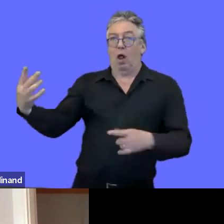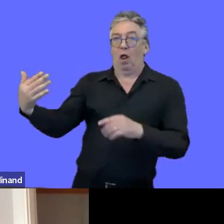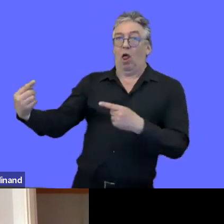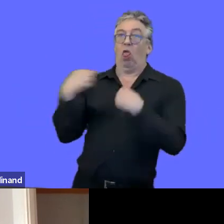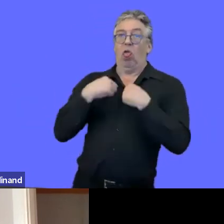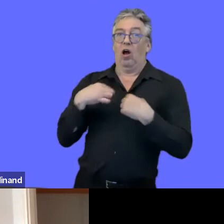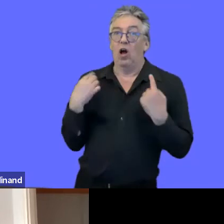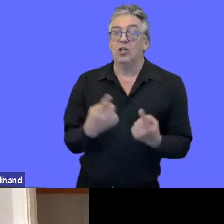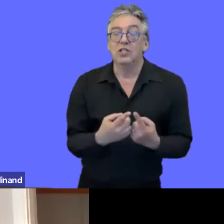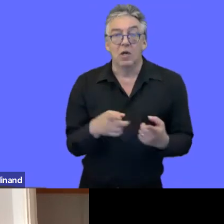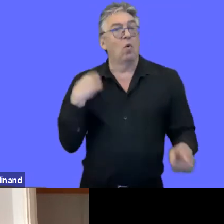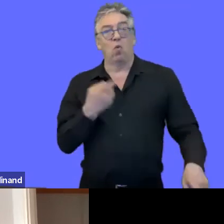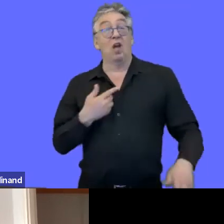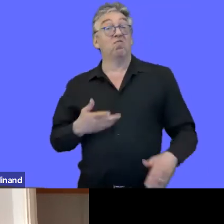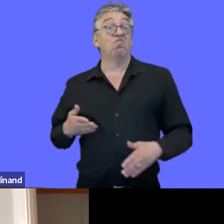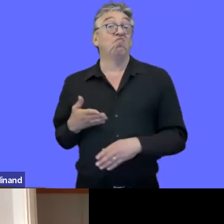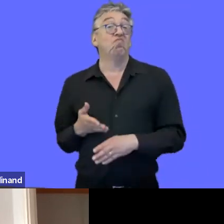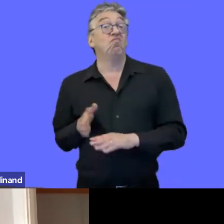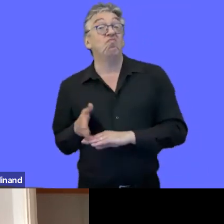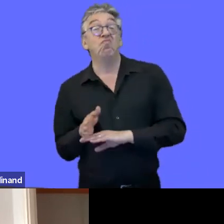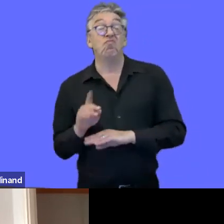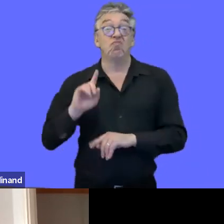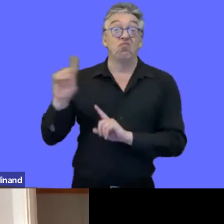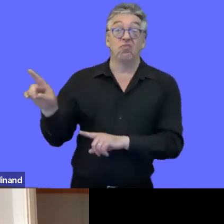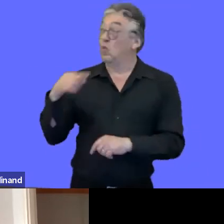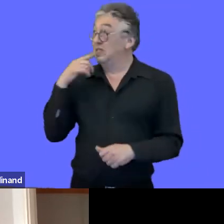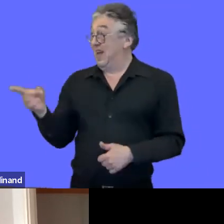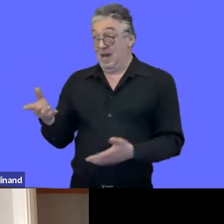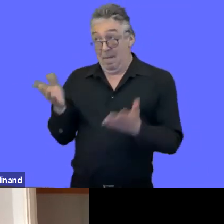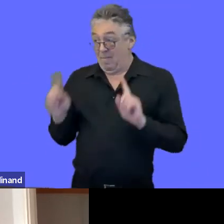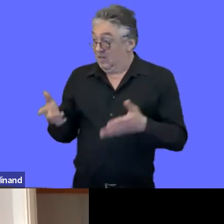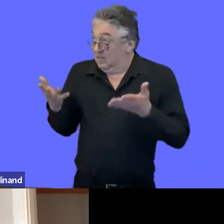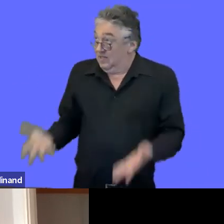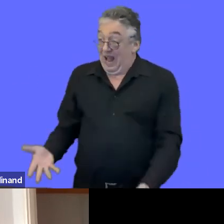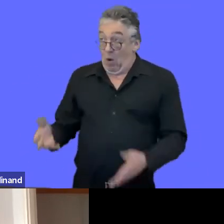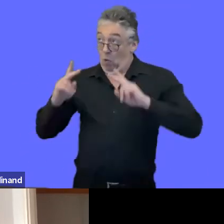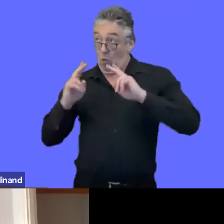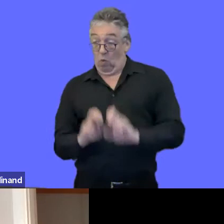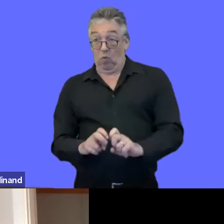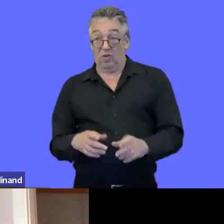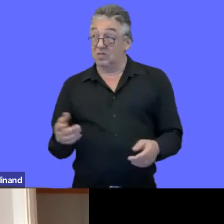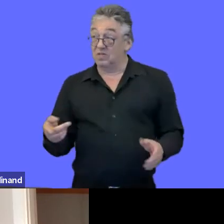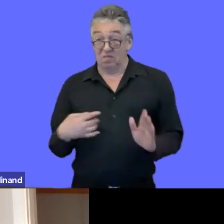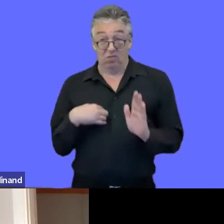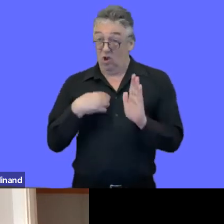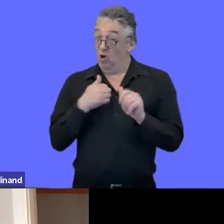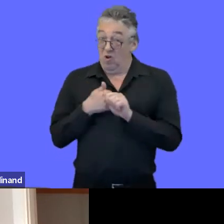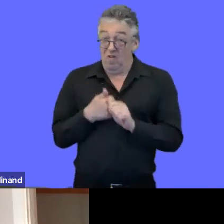the request argued that an inquiry was urgent and necessary and that met the criteria under article sic of the protocol